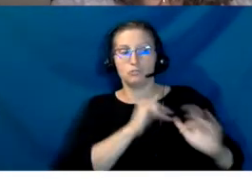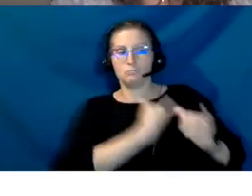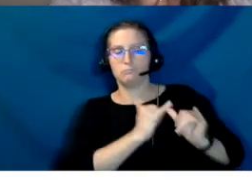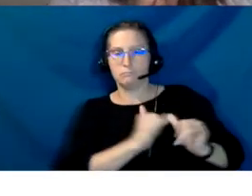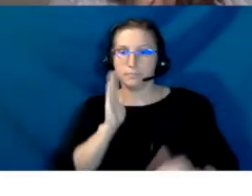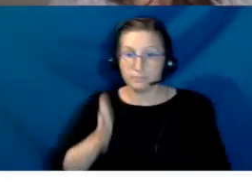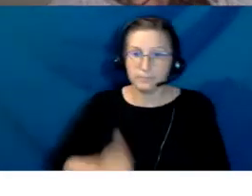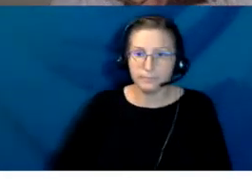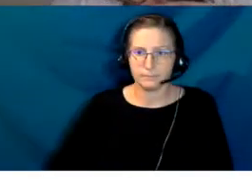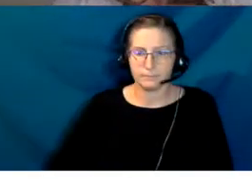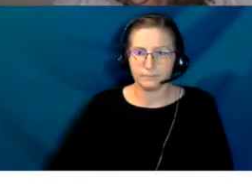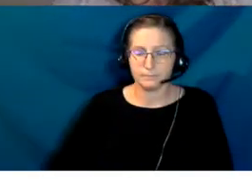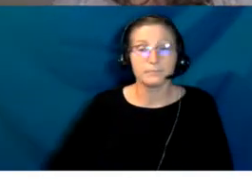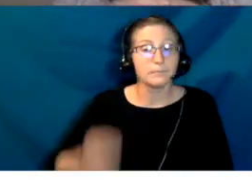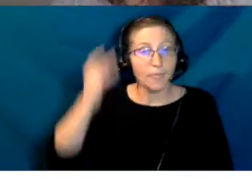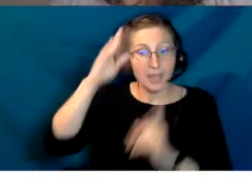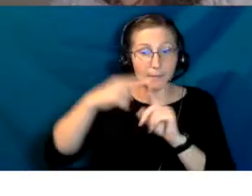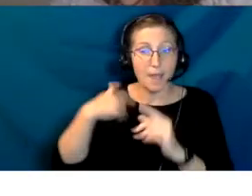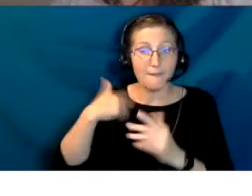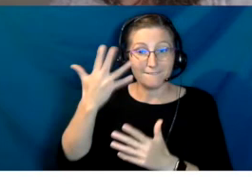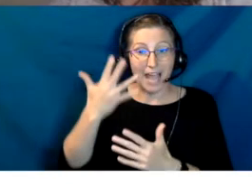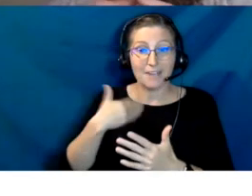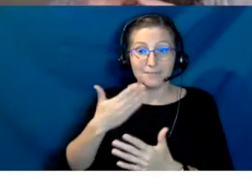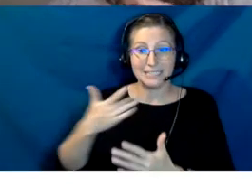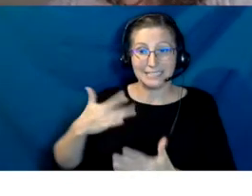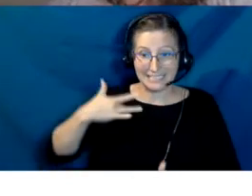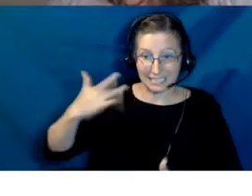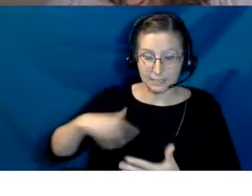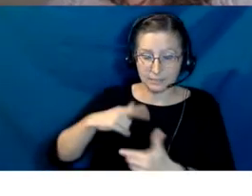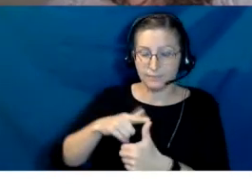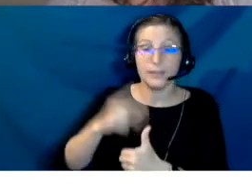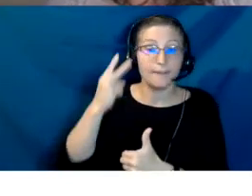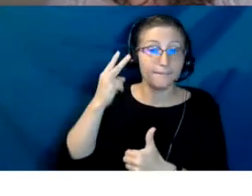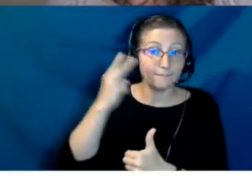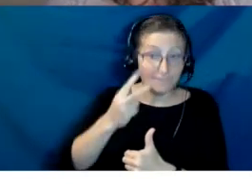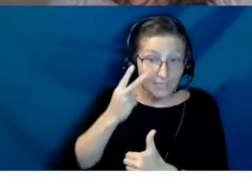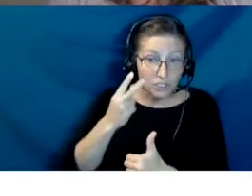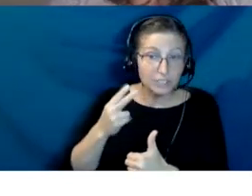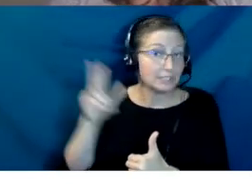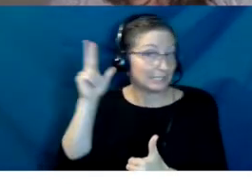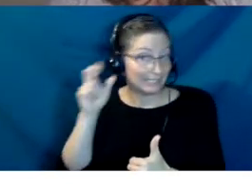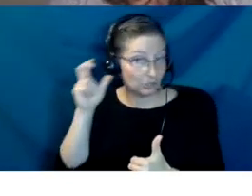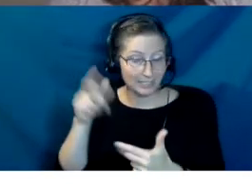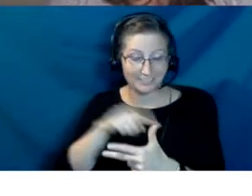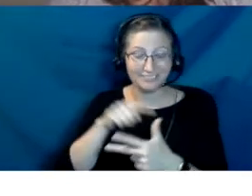So when we think of the five senses, vision and hearing are the primary senses that